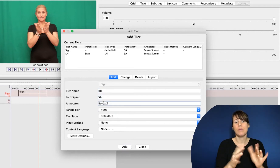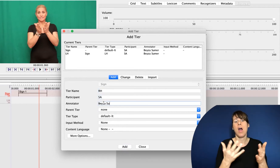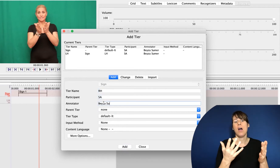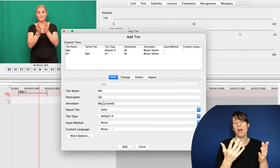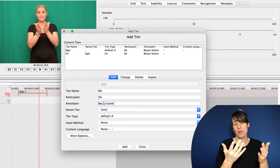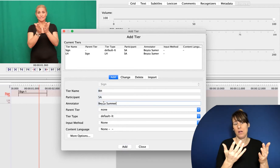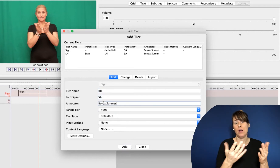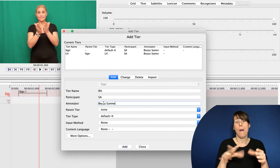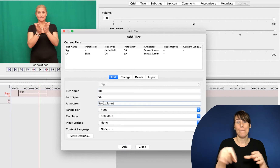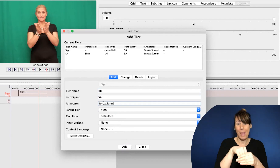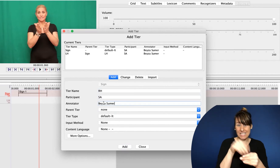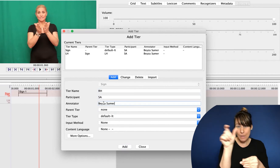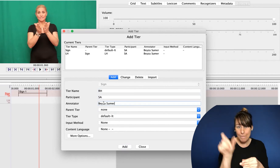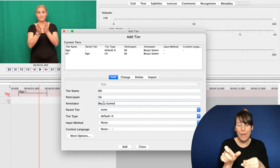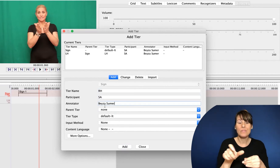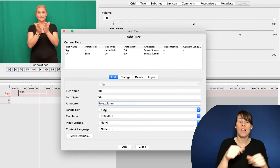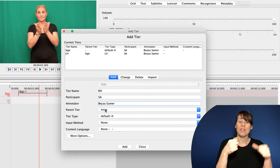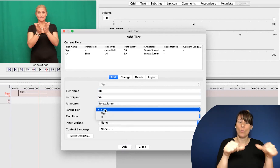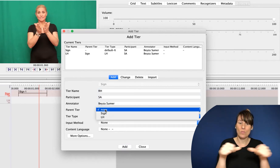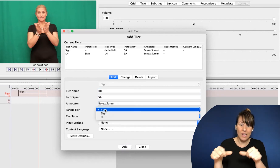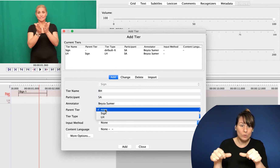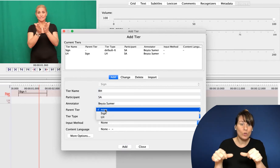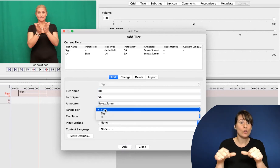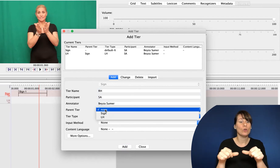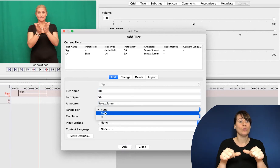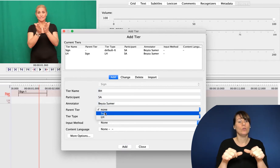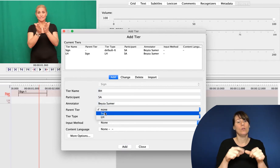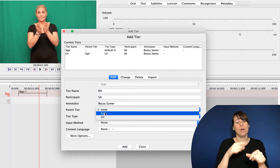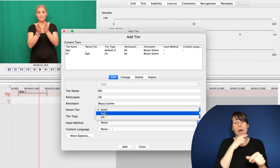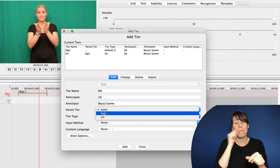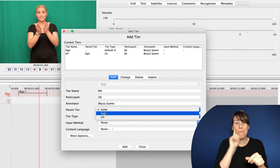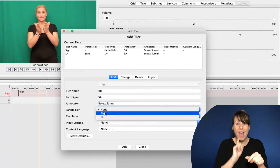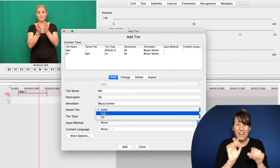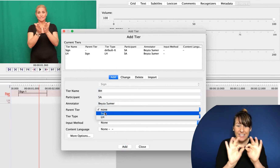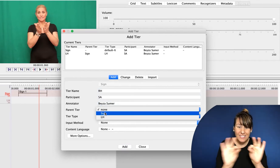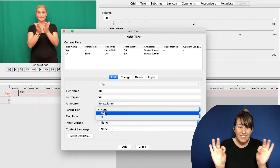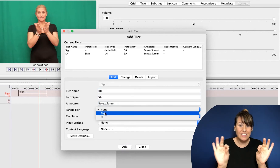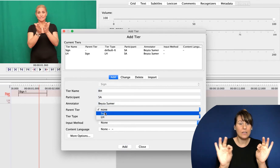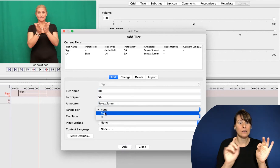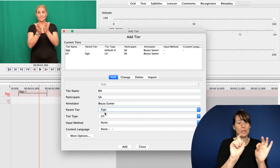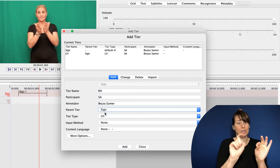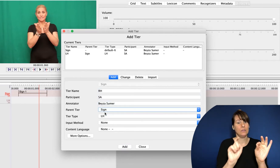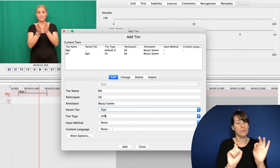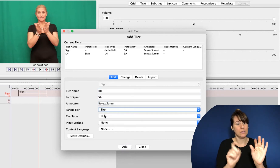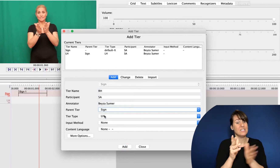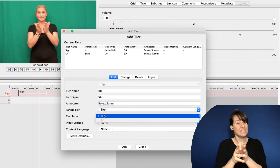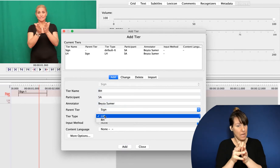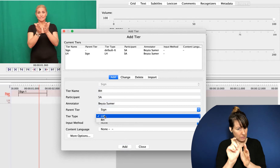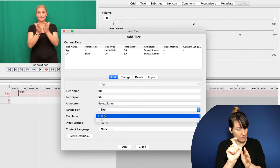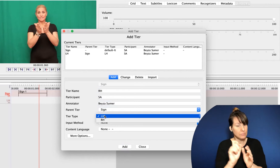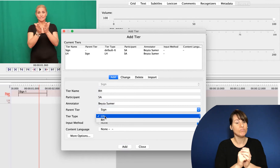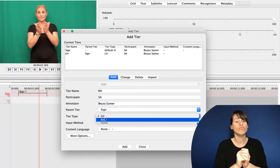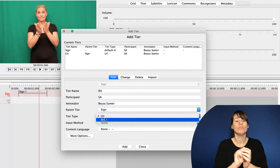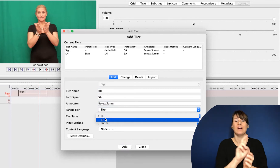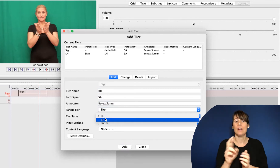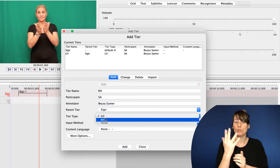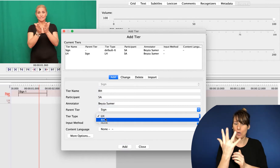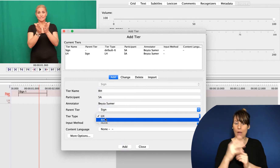Name of the annotator. Parent tier "Sign". Tier type, right hand,